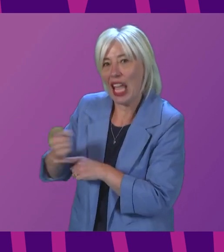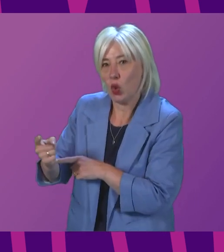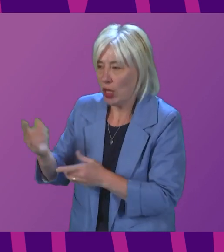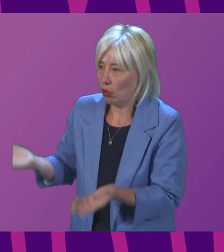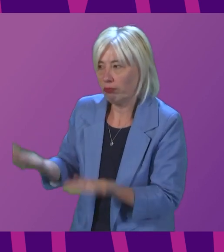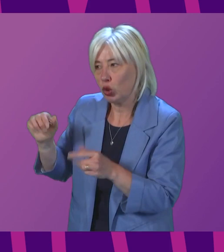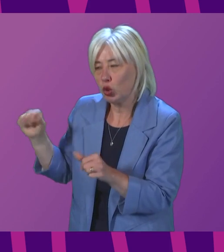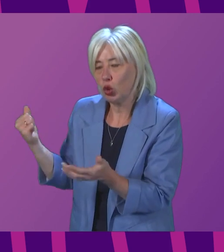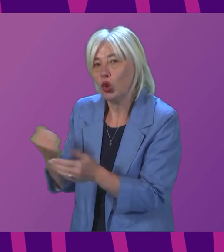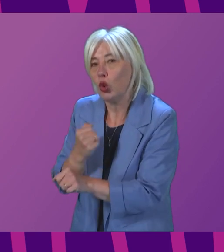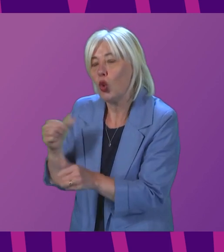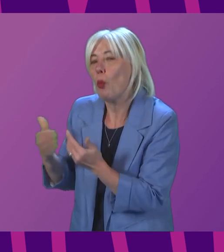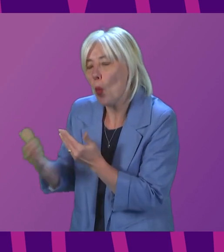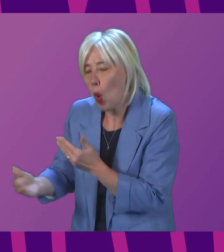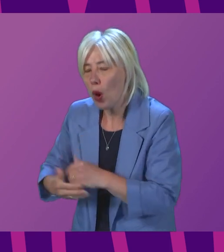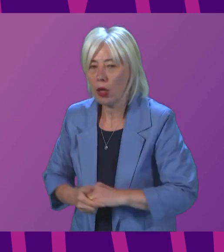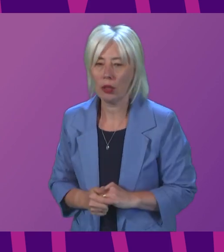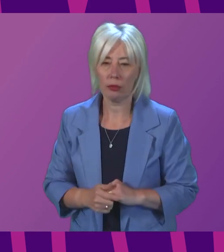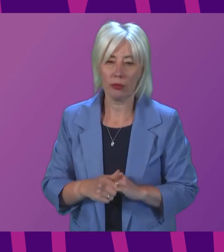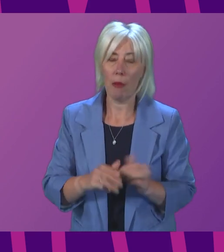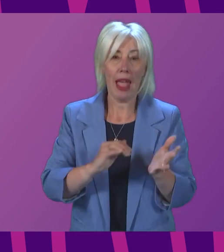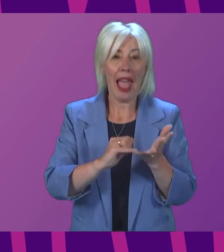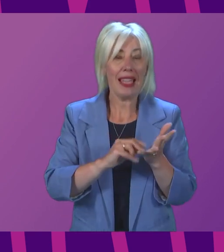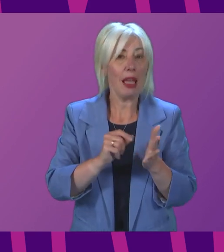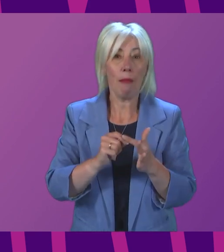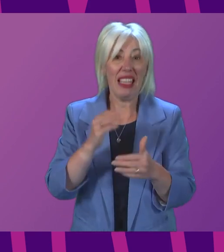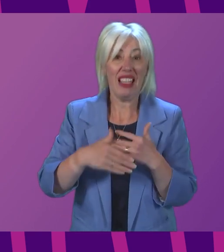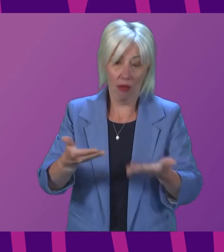Scottish National Party MPs clearly did not get the memo, because they were asked repeatedly